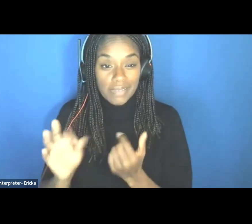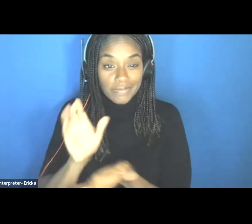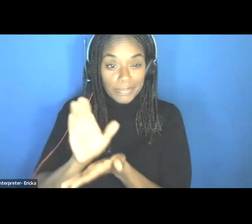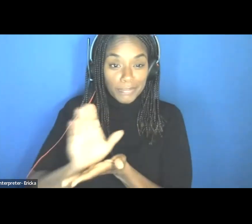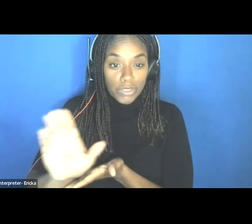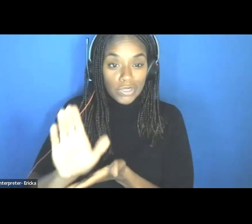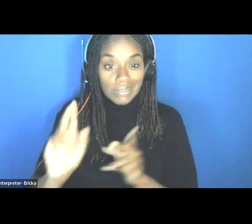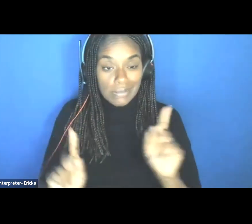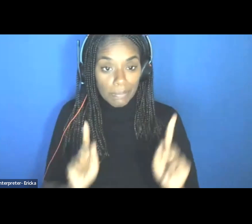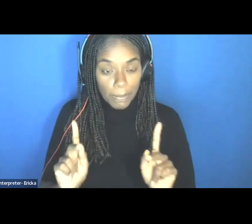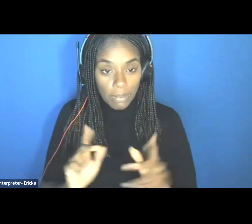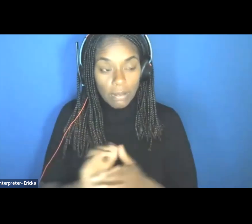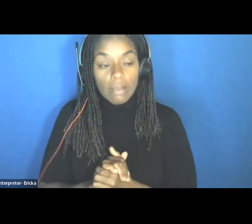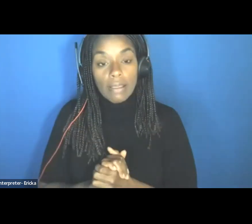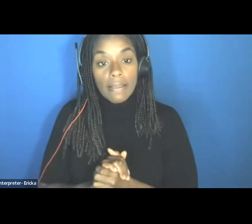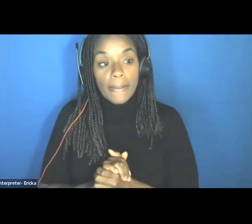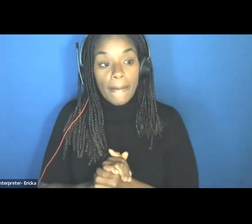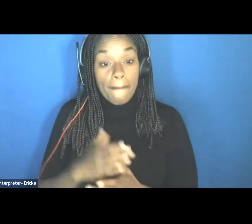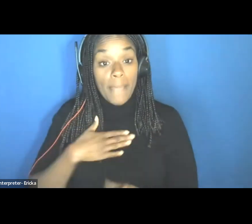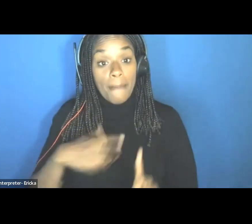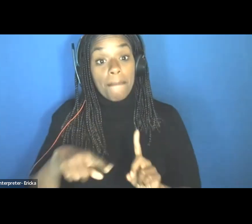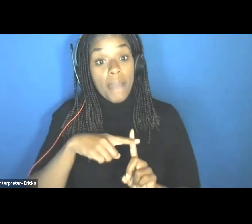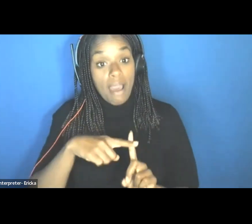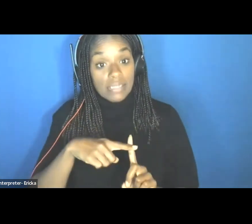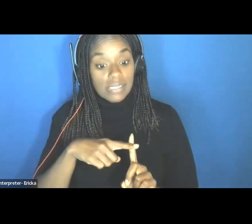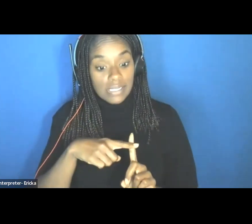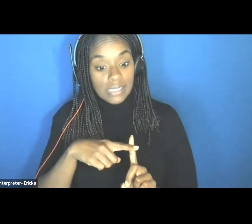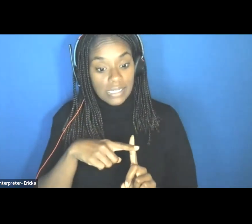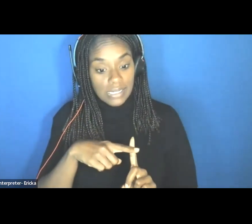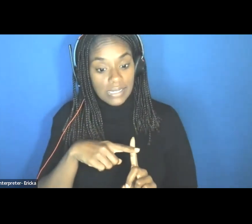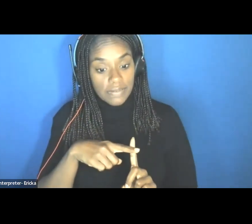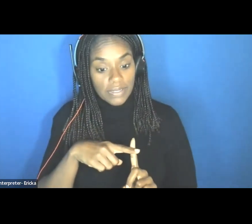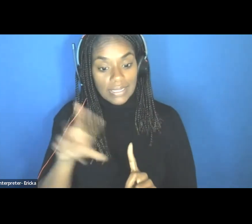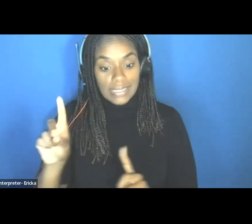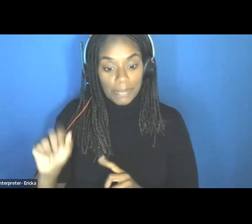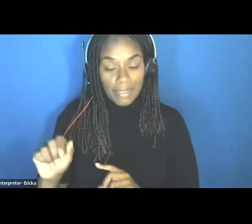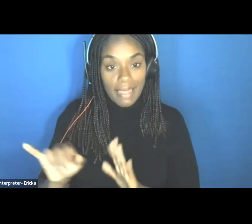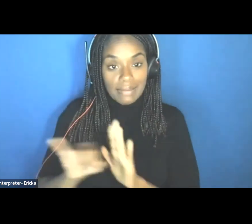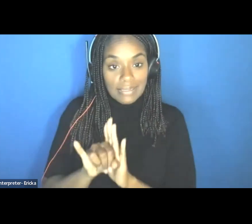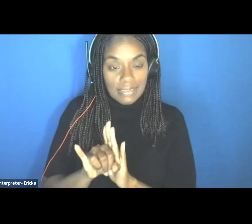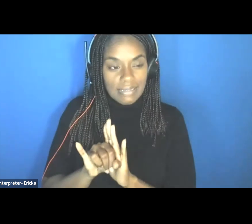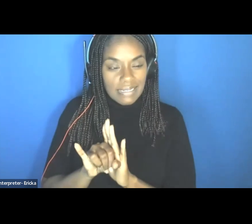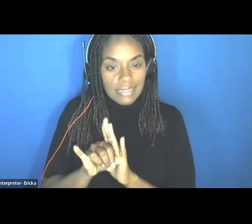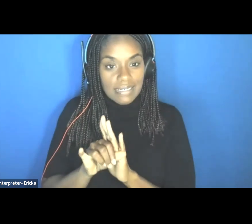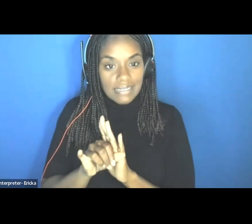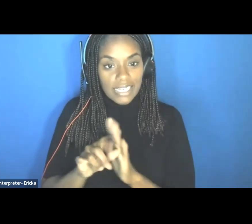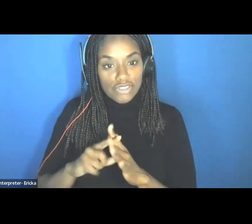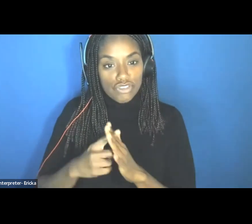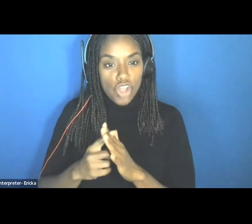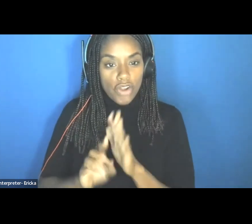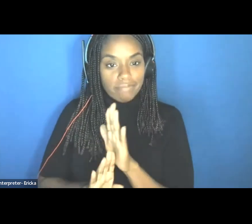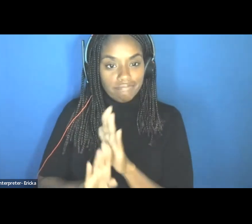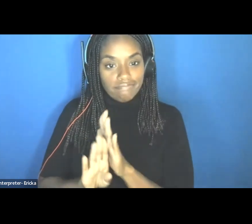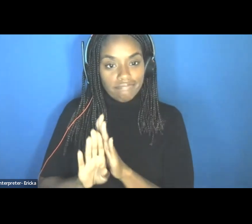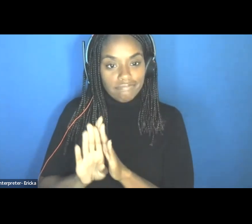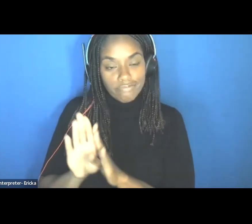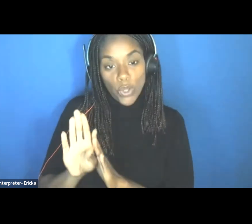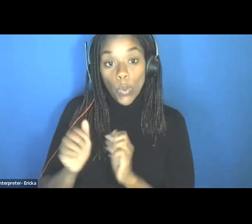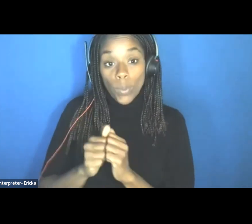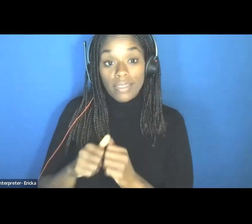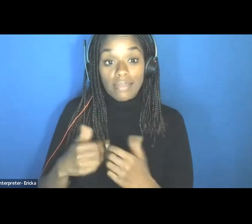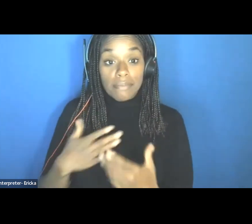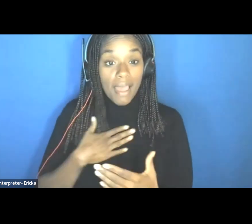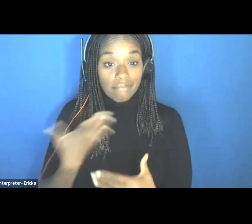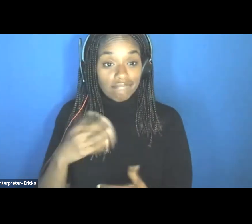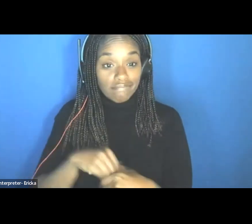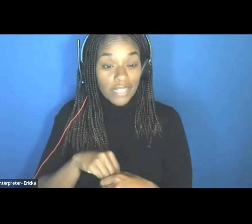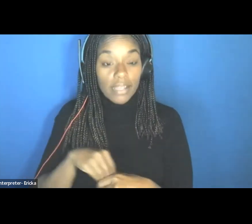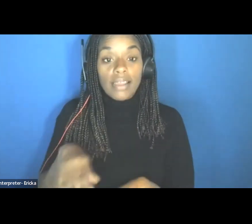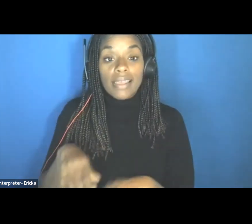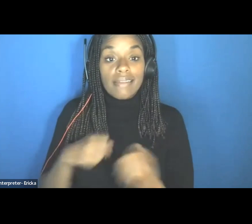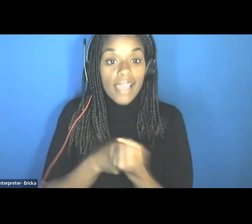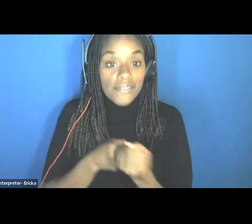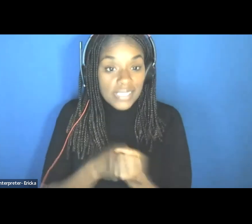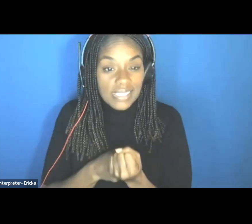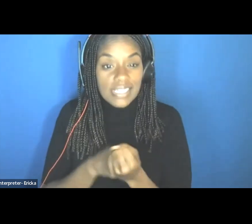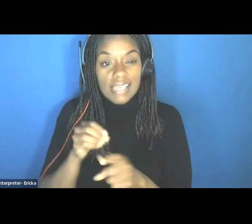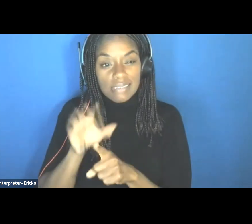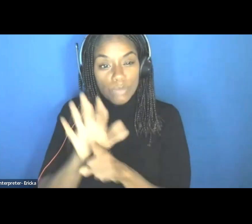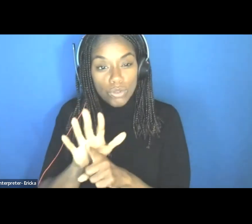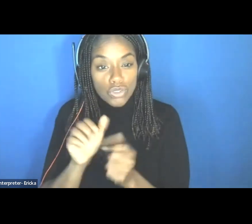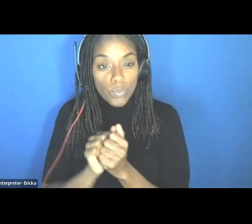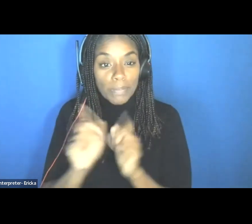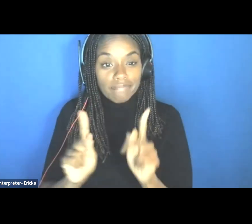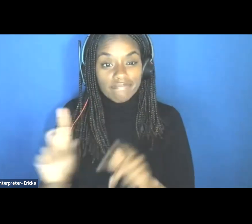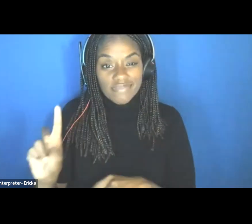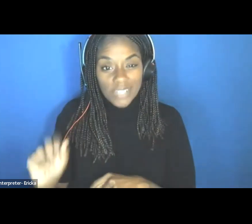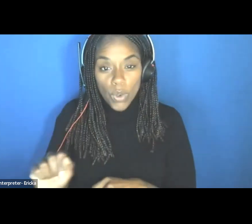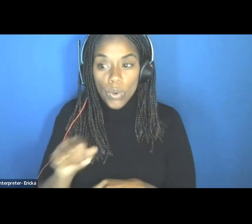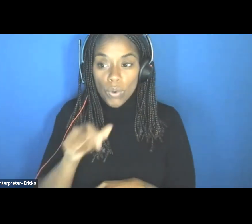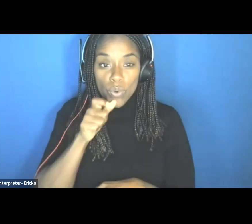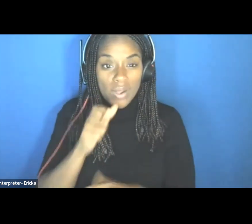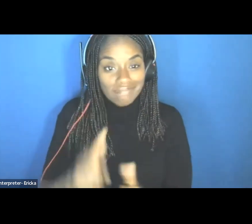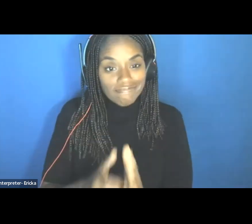And such is the cases especially for certain groups of extra marginalized people.